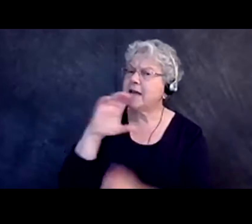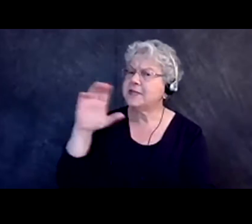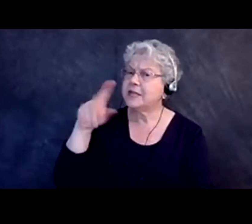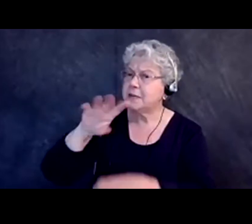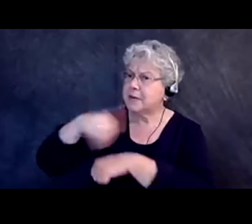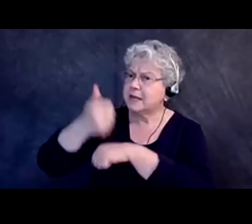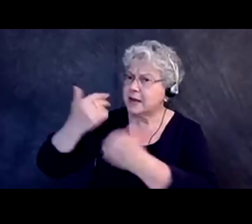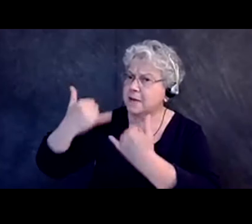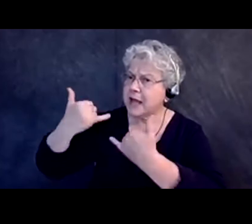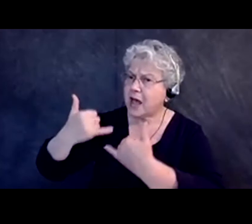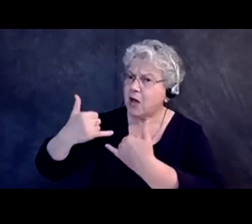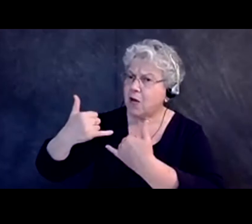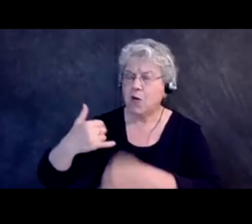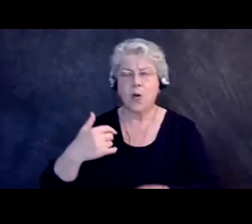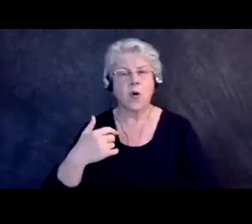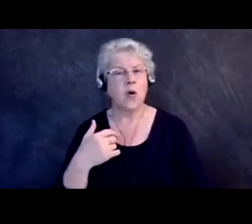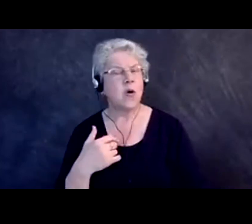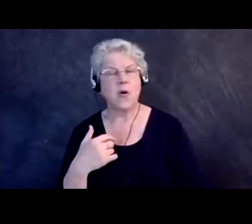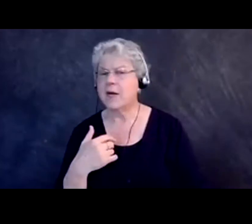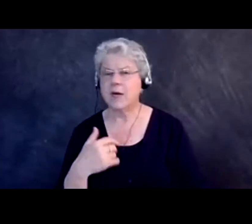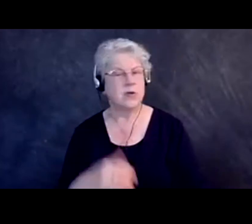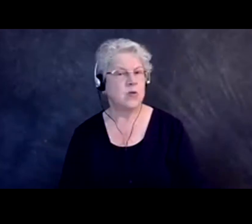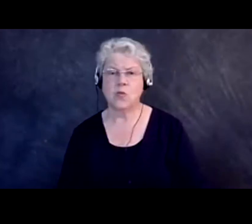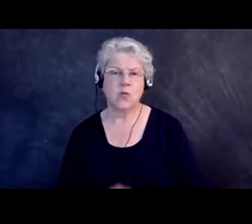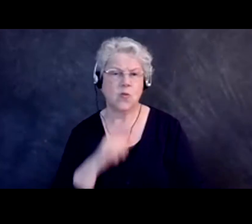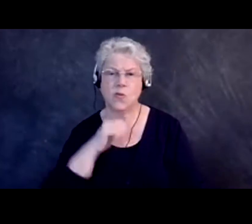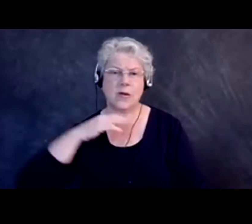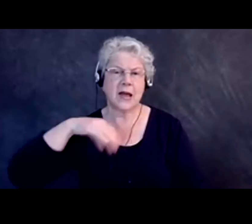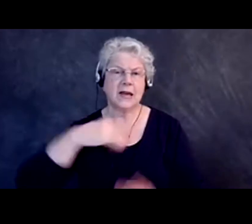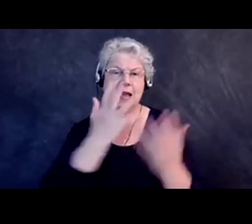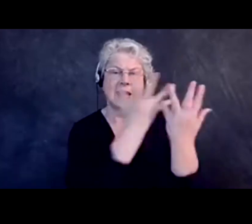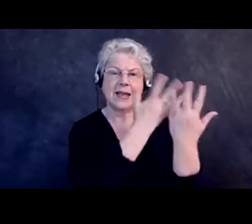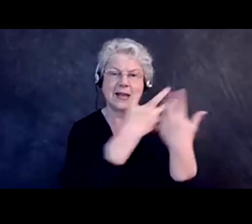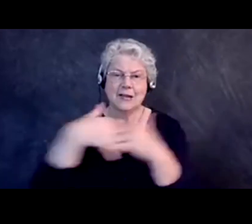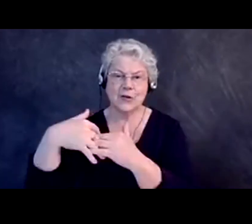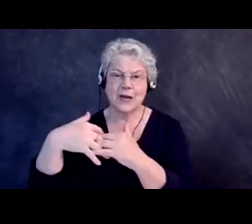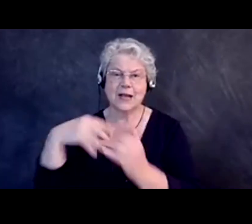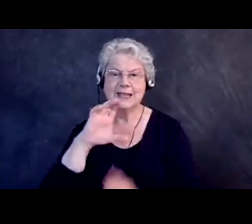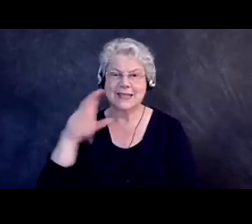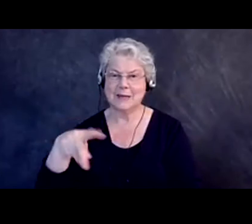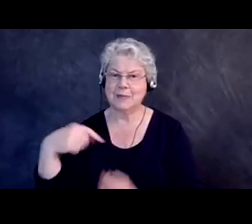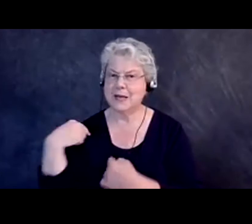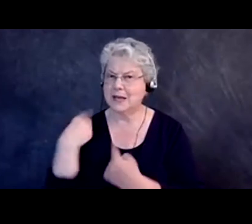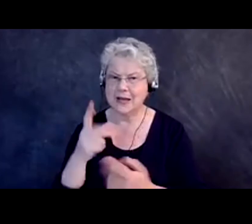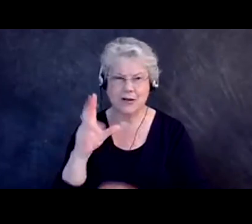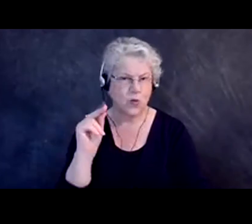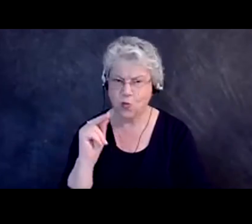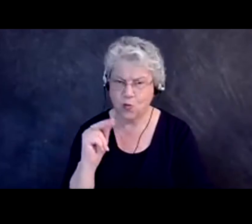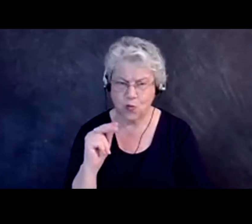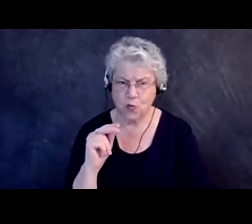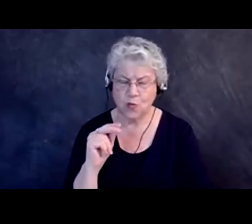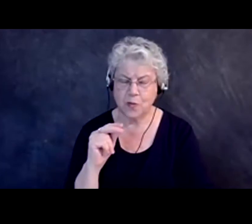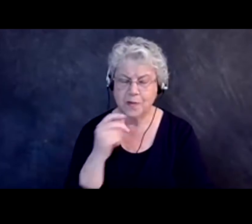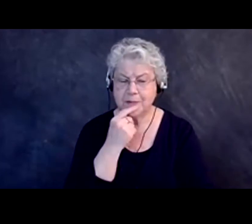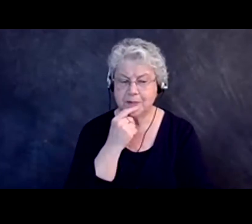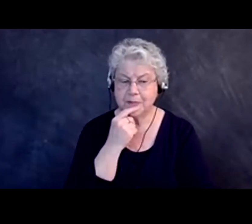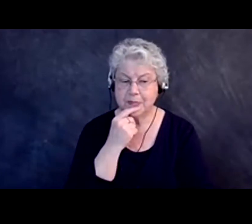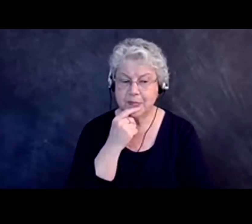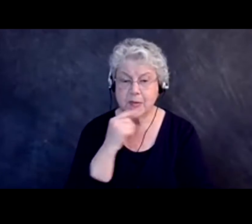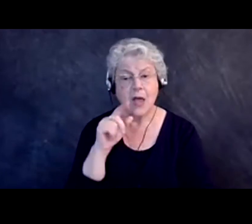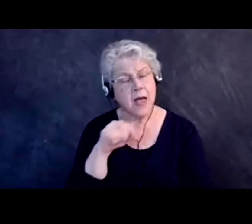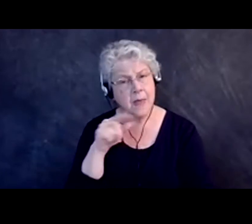Jeannie: We have not integrated a CC plan as of yet. They want the CC plan